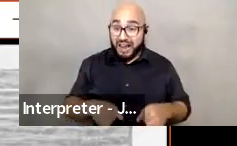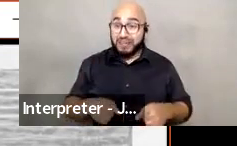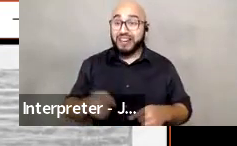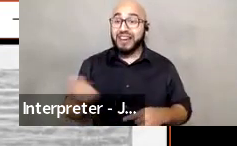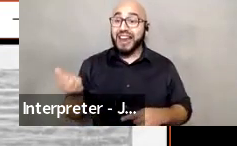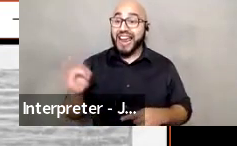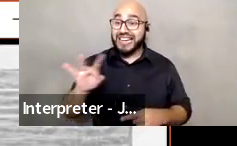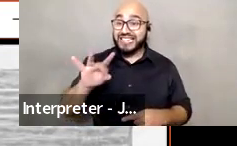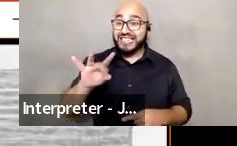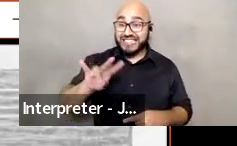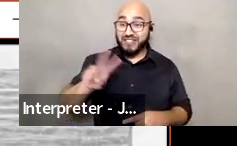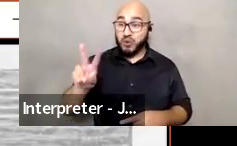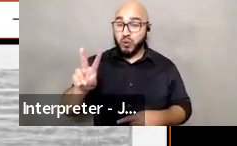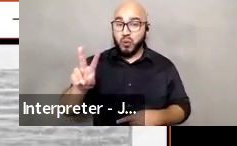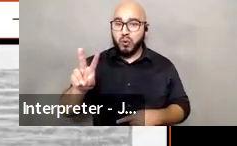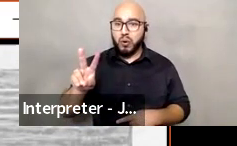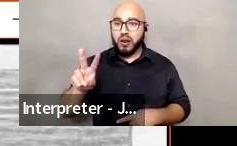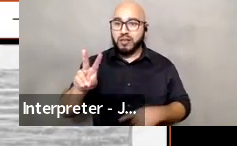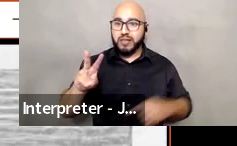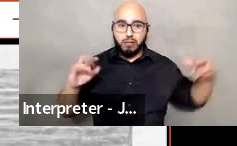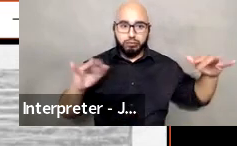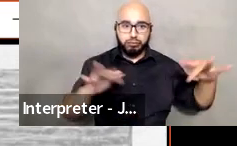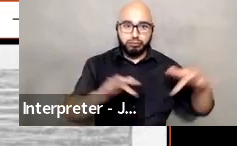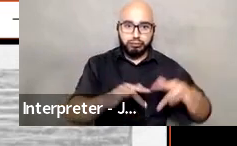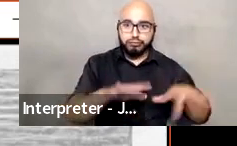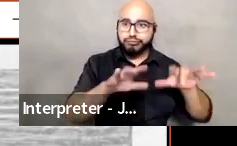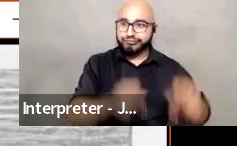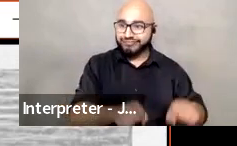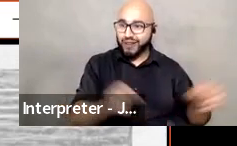The white population of Colfax. Was. So upset.